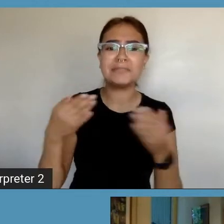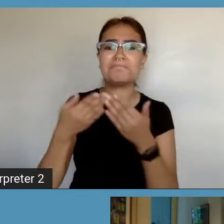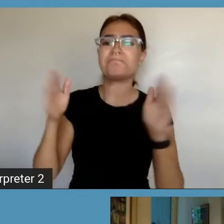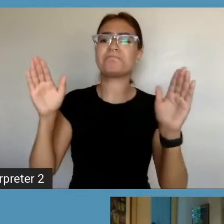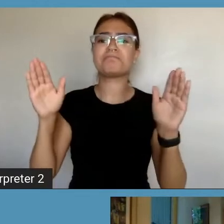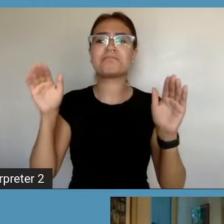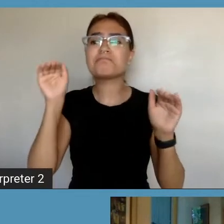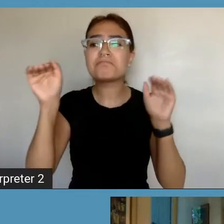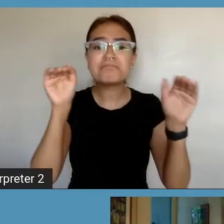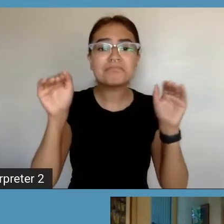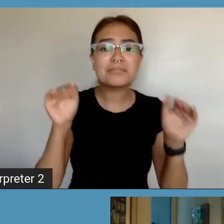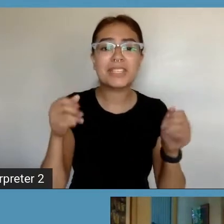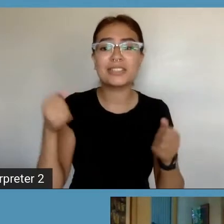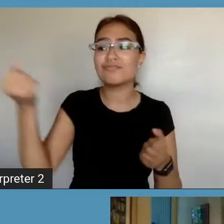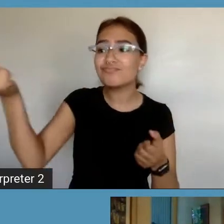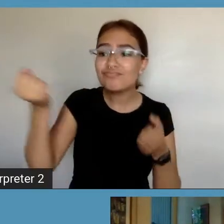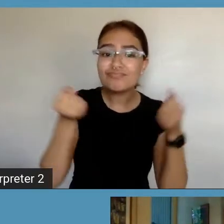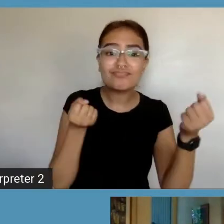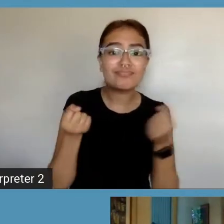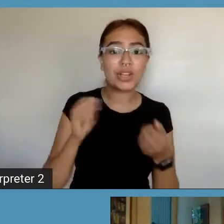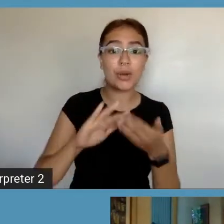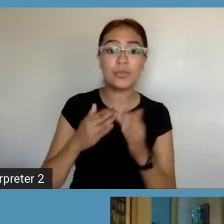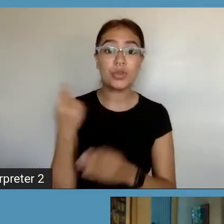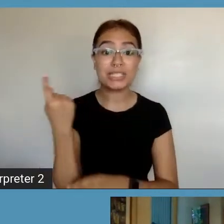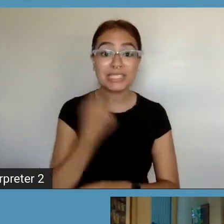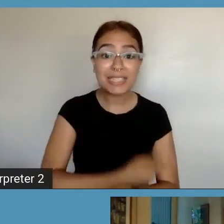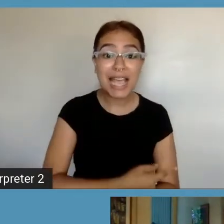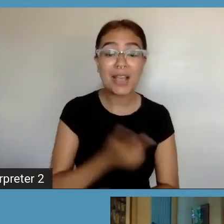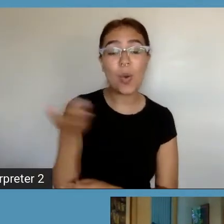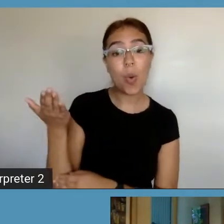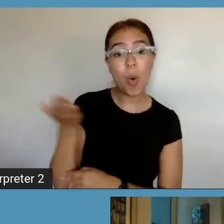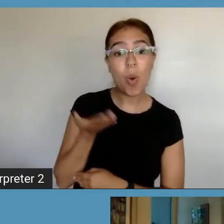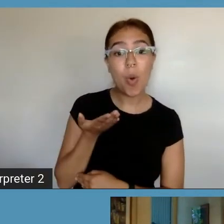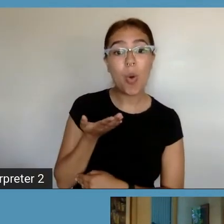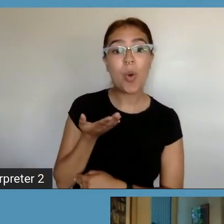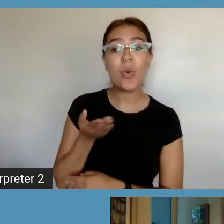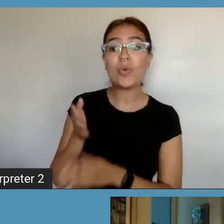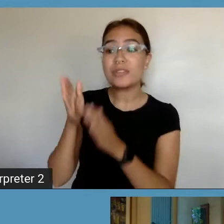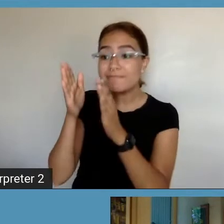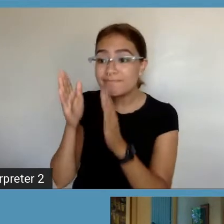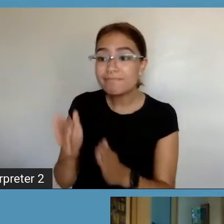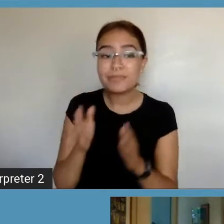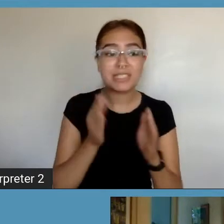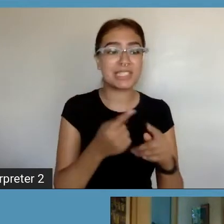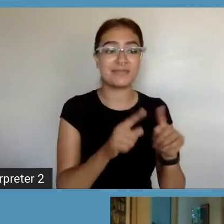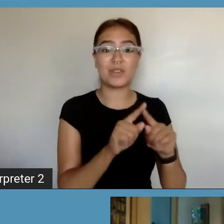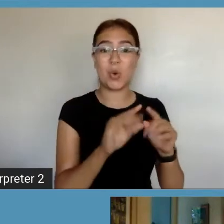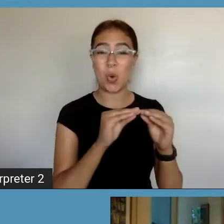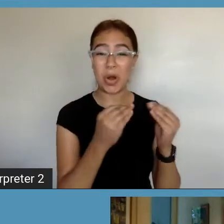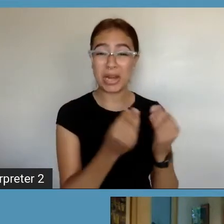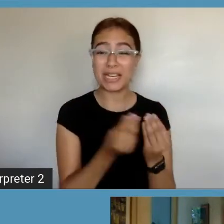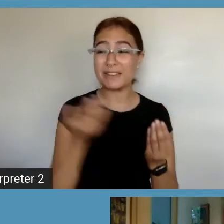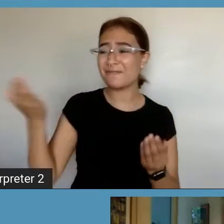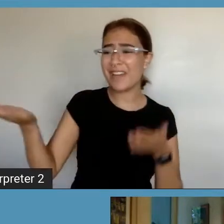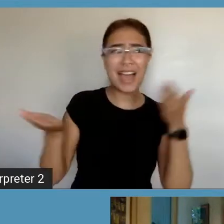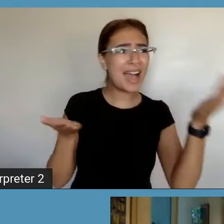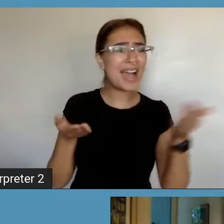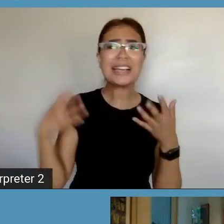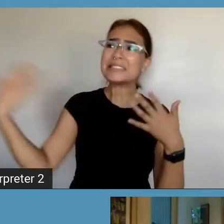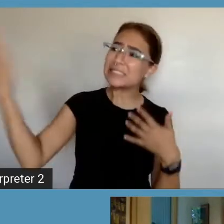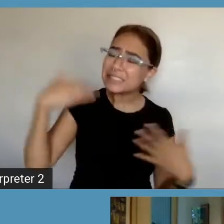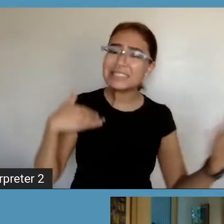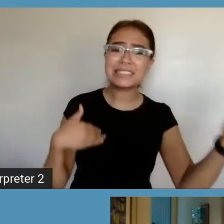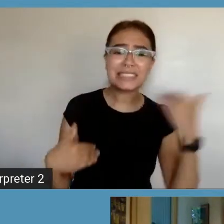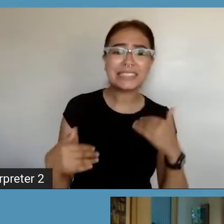community days, we host visuals and invite them to come and bring materials and artifacts and we will